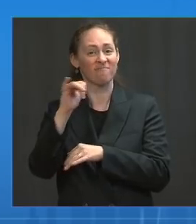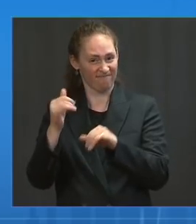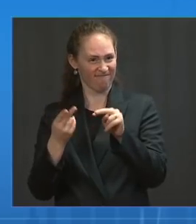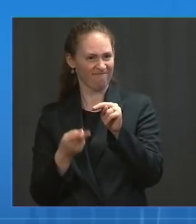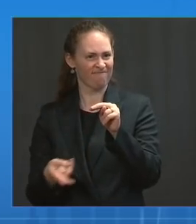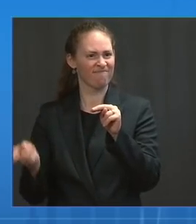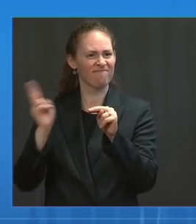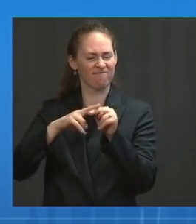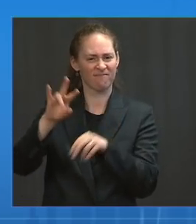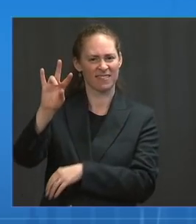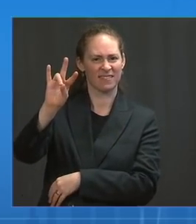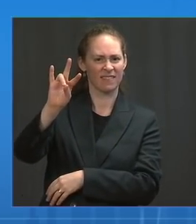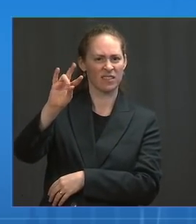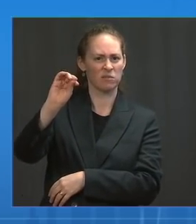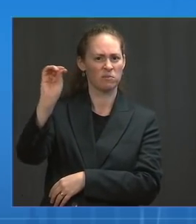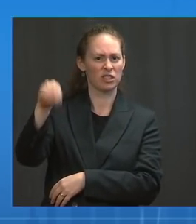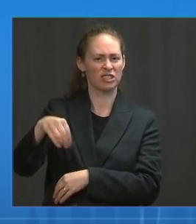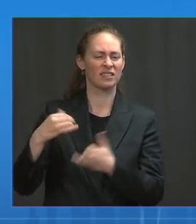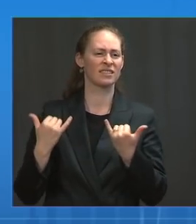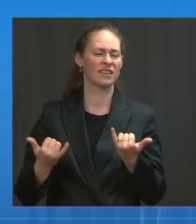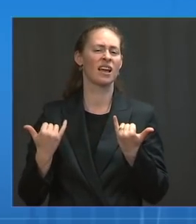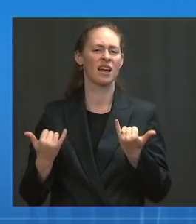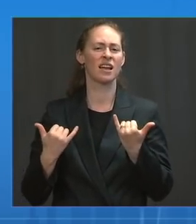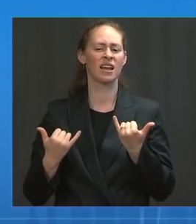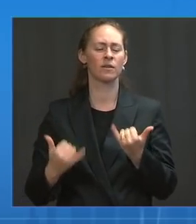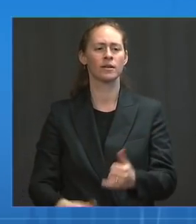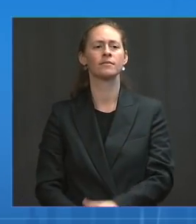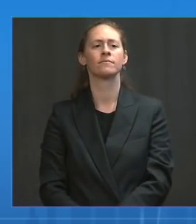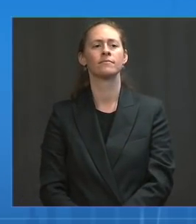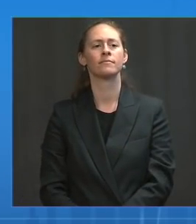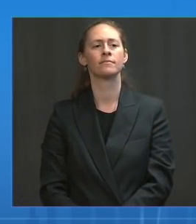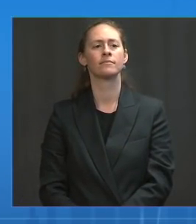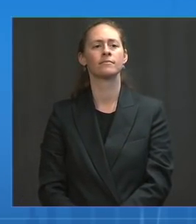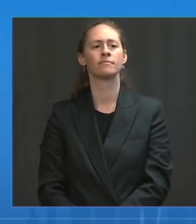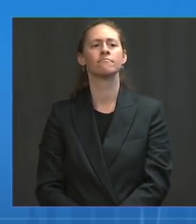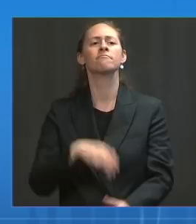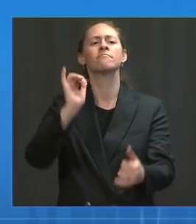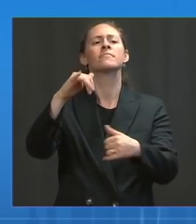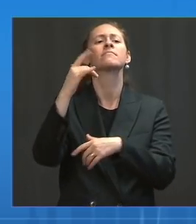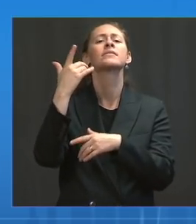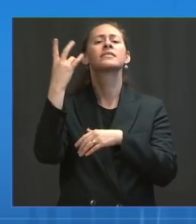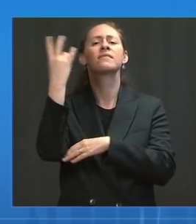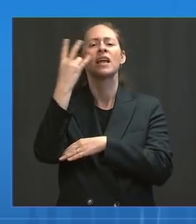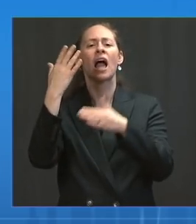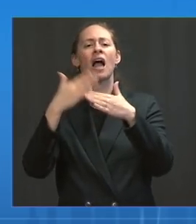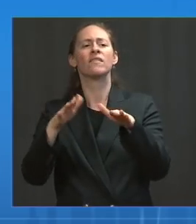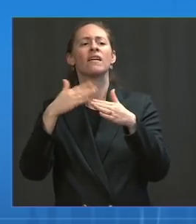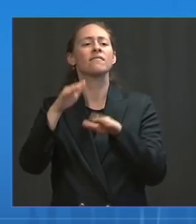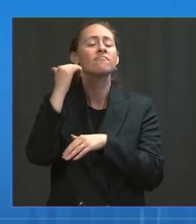from the prior seven day average. And the seven day average of daily deaths is about 184 per day.